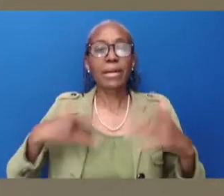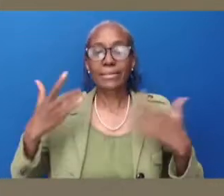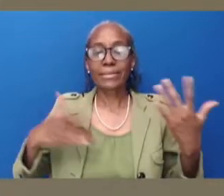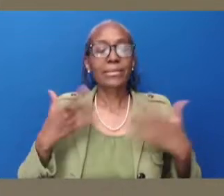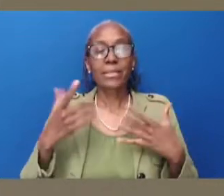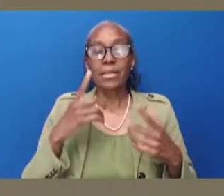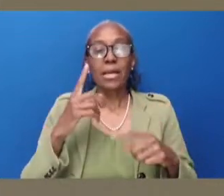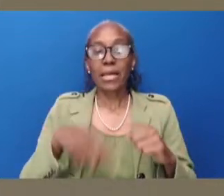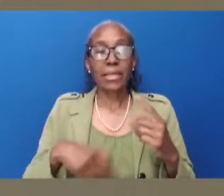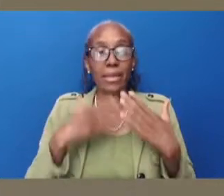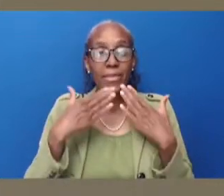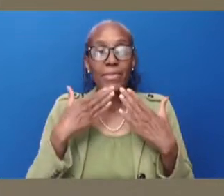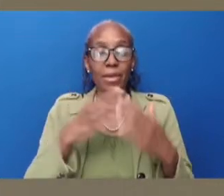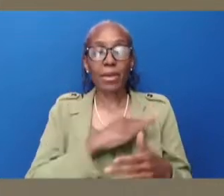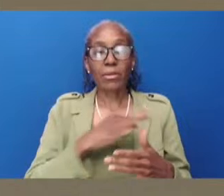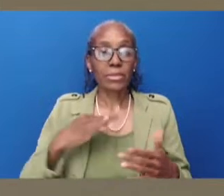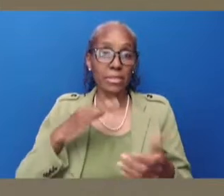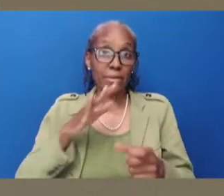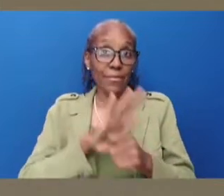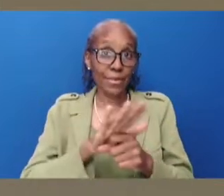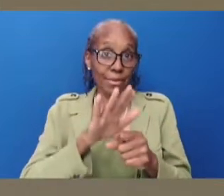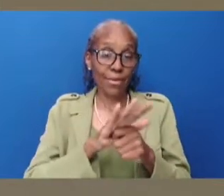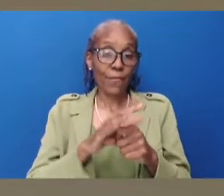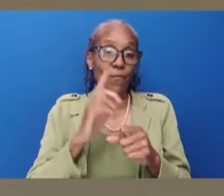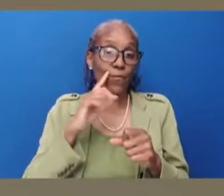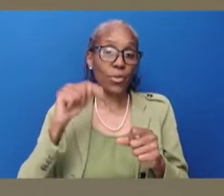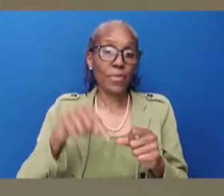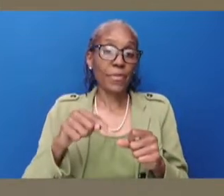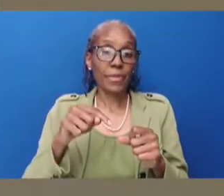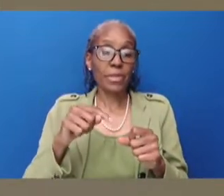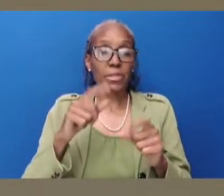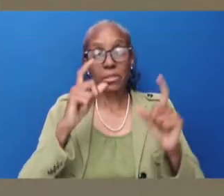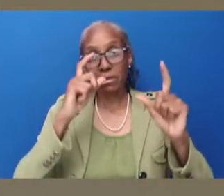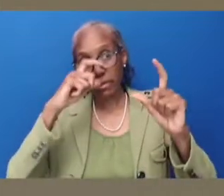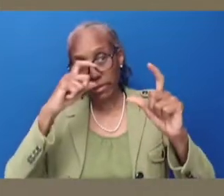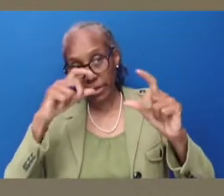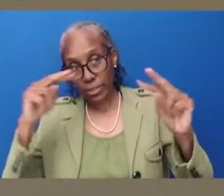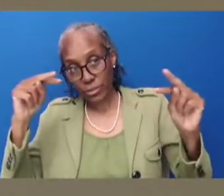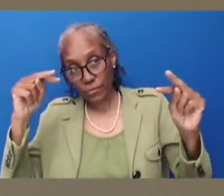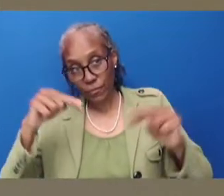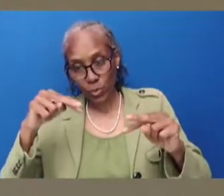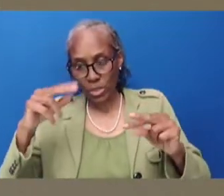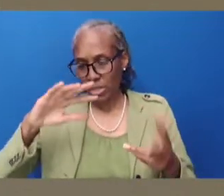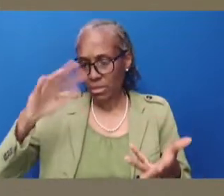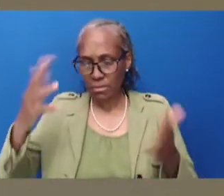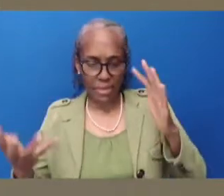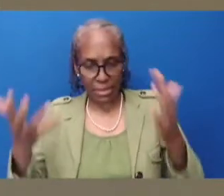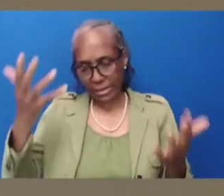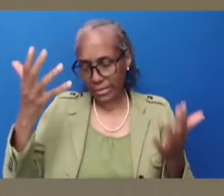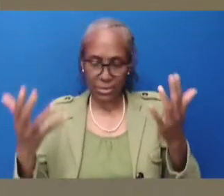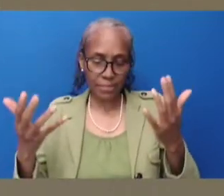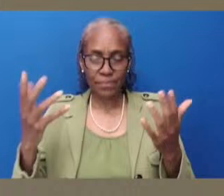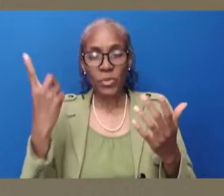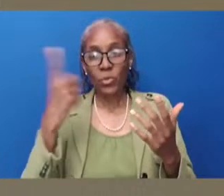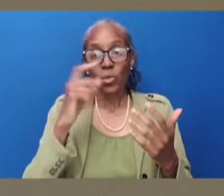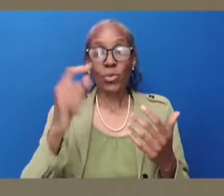AND SO I'M JUST ECSTATIC TO SUPPORT THIS AND I JUST CAN'T